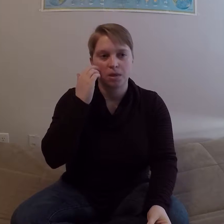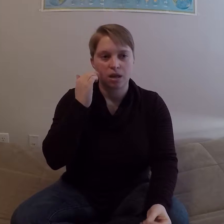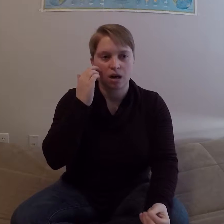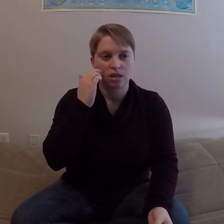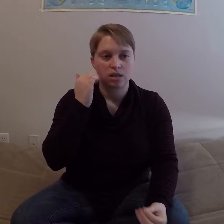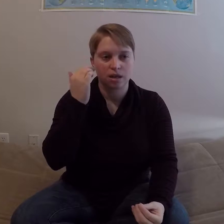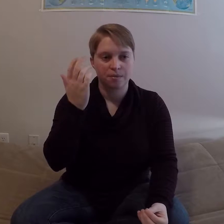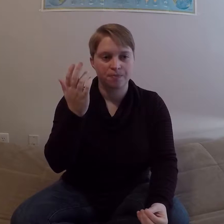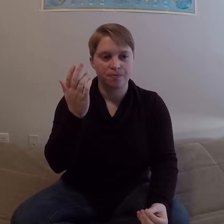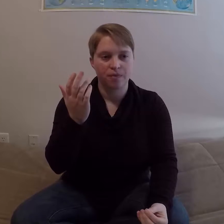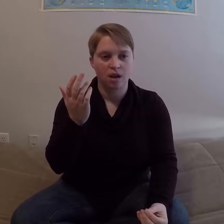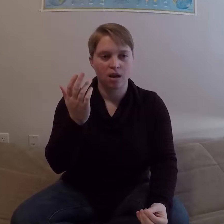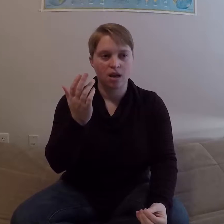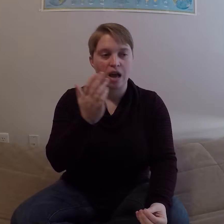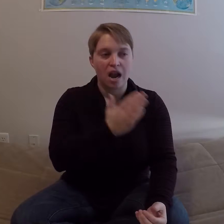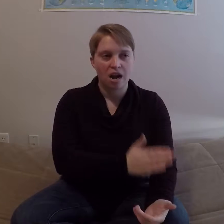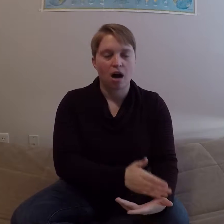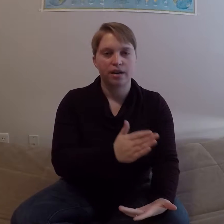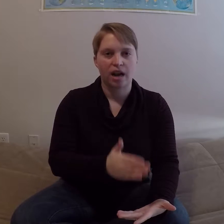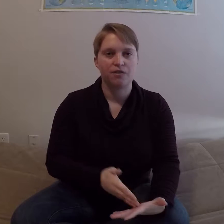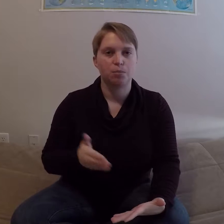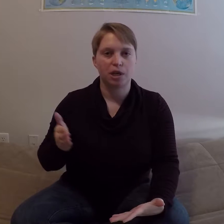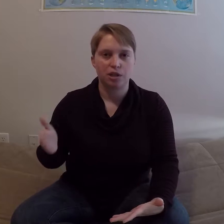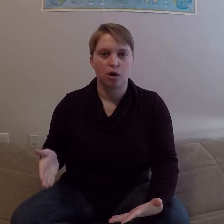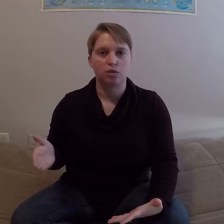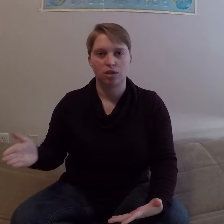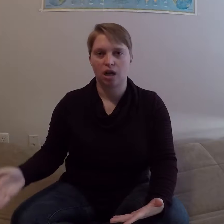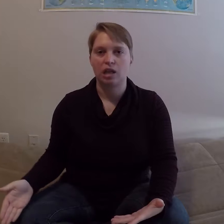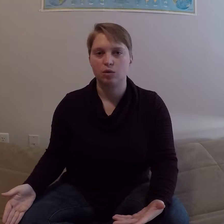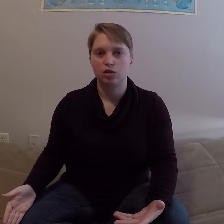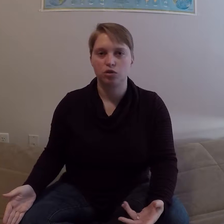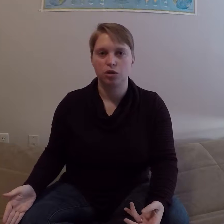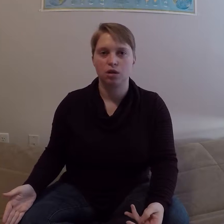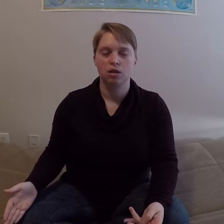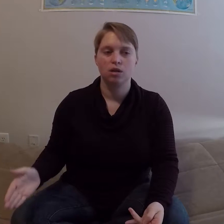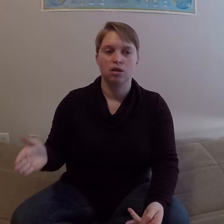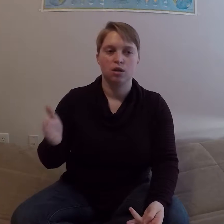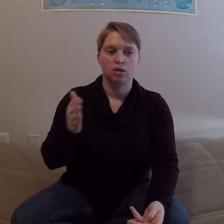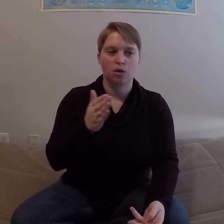Because not everybody knows sign language so